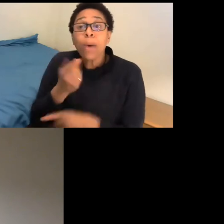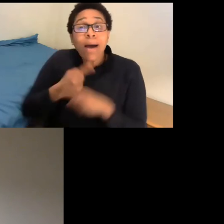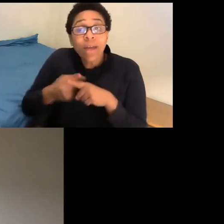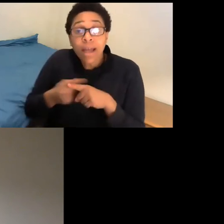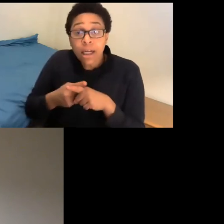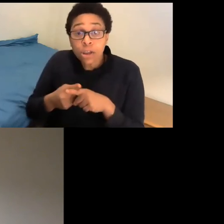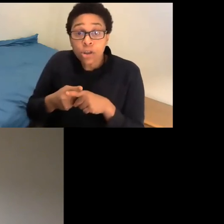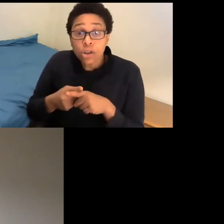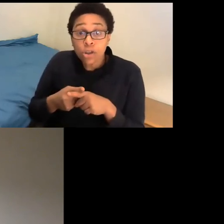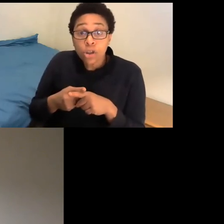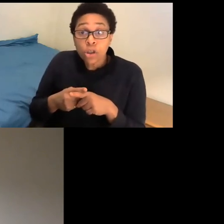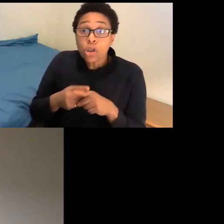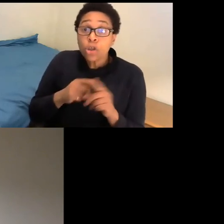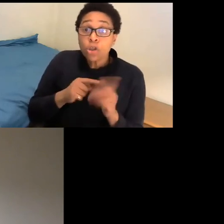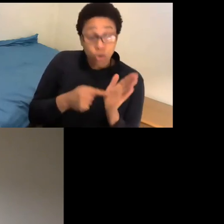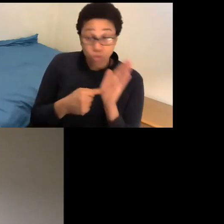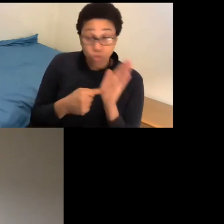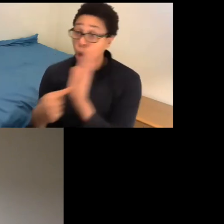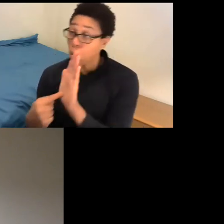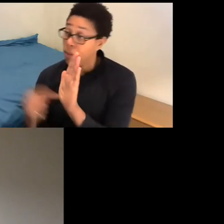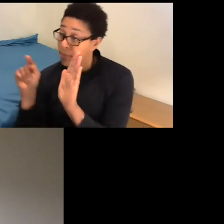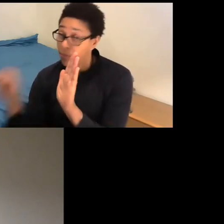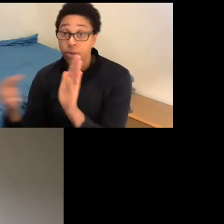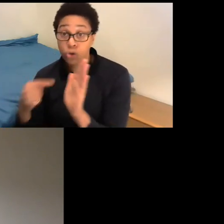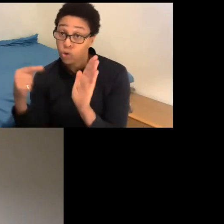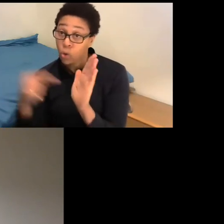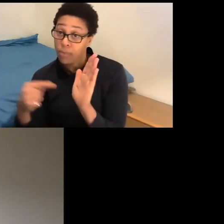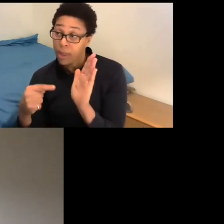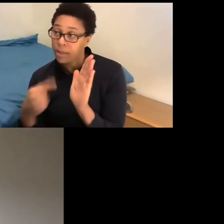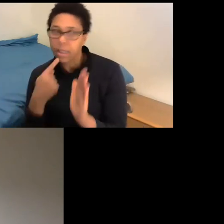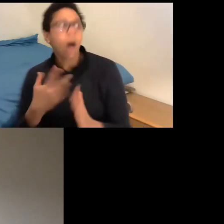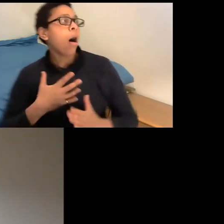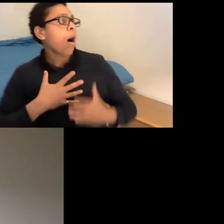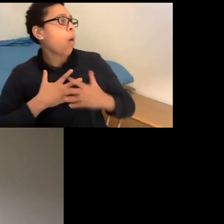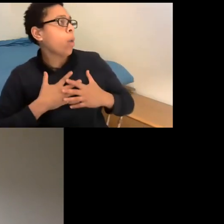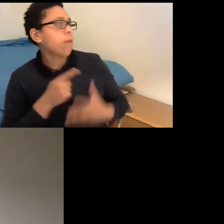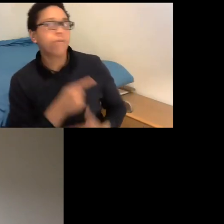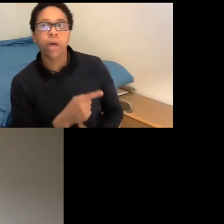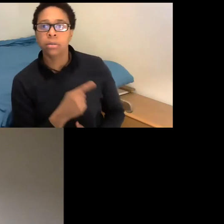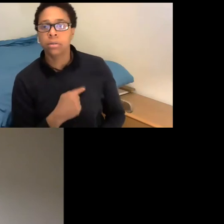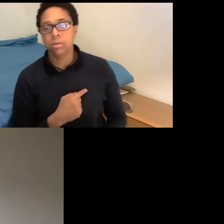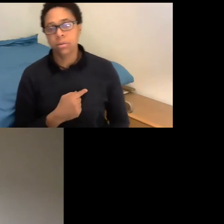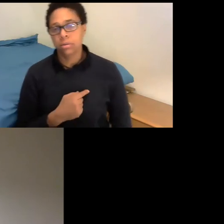them Mona Haydar and they're like, Yes, love her. Right? So that's what I like about that video.